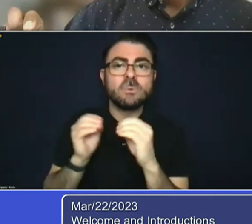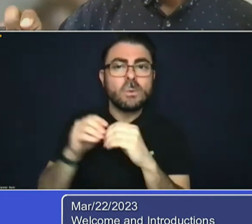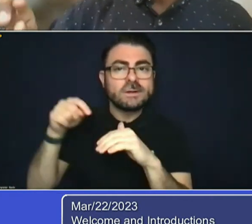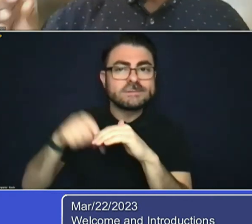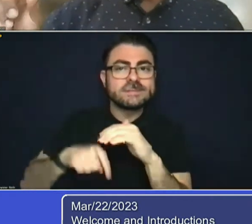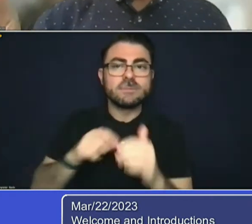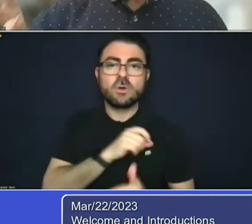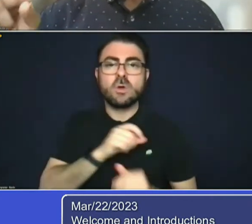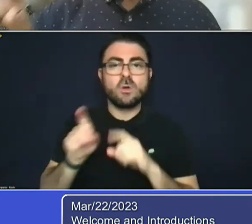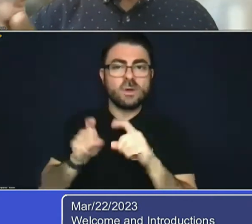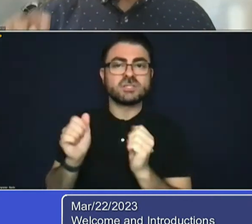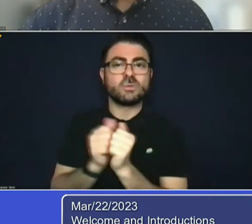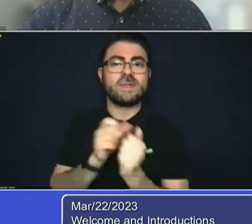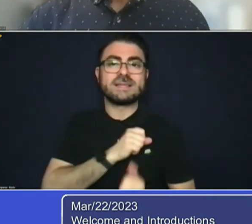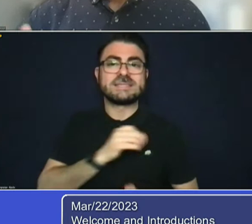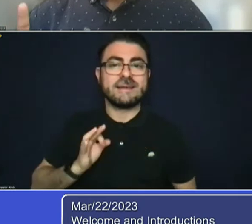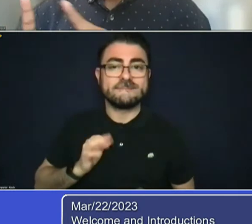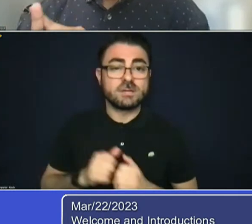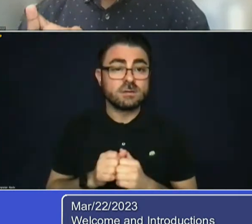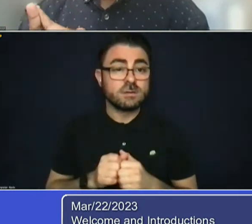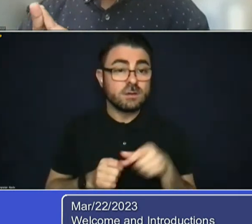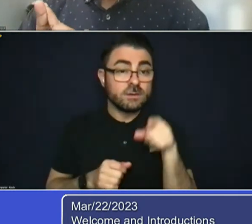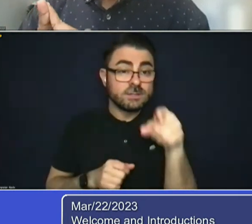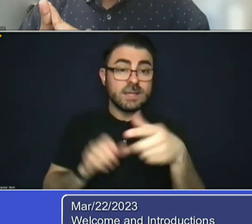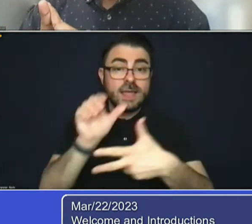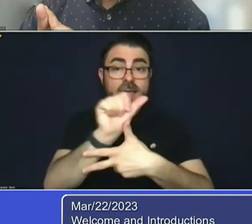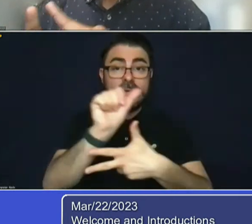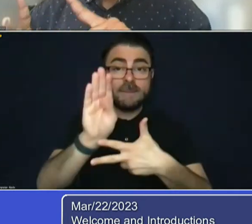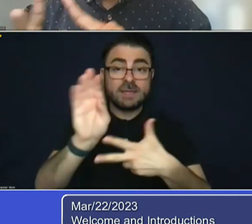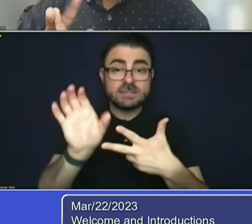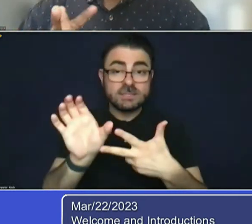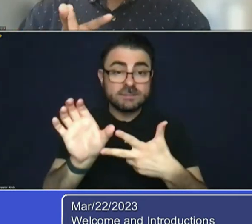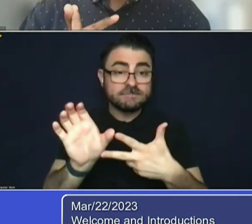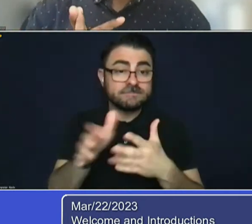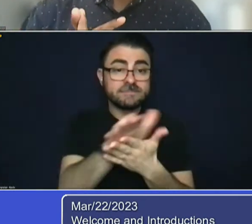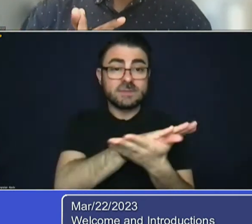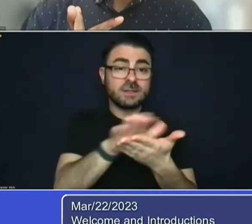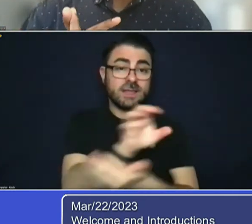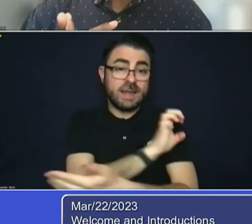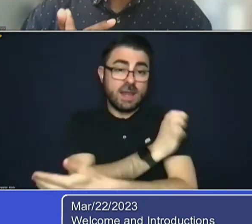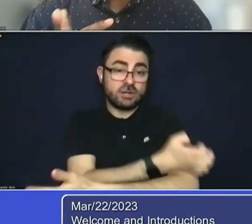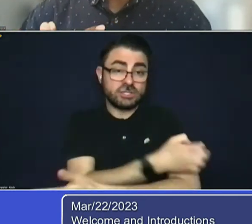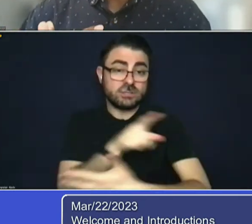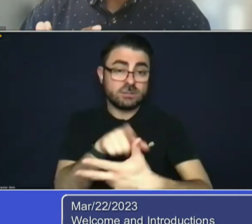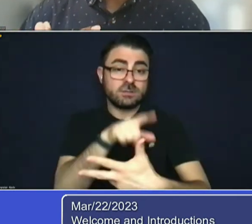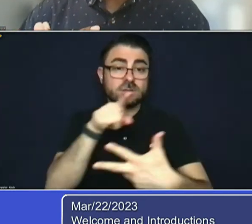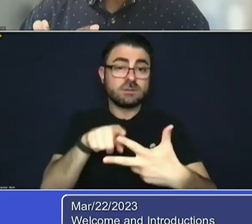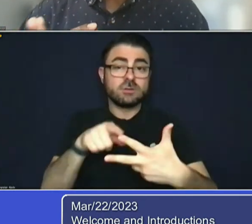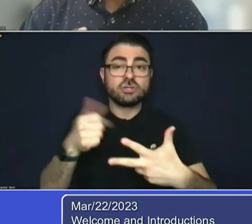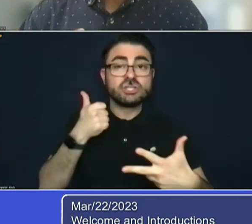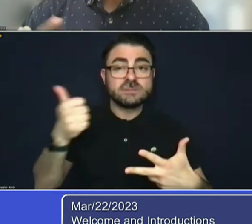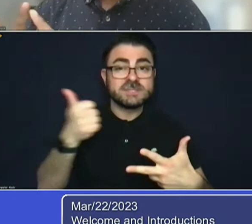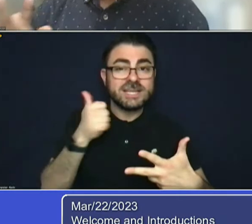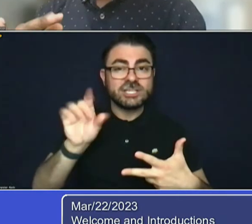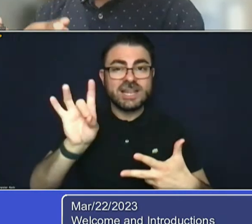DIFFERENT BREAKOUT GROUPS AND CONNECT WITH STAFF AND ASK MORE QUESTIONS THERE.